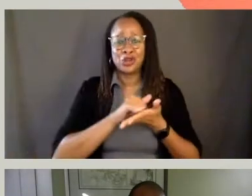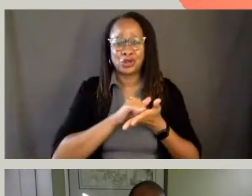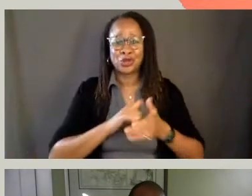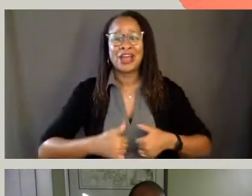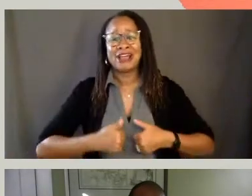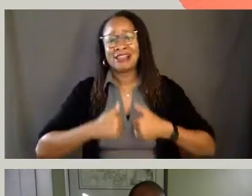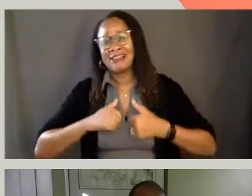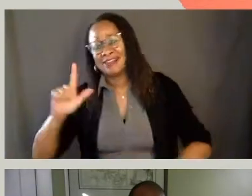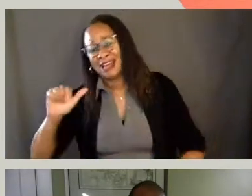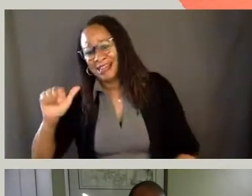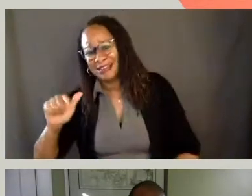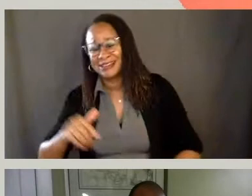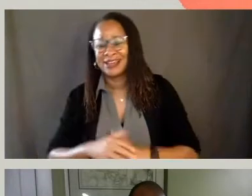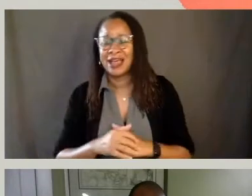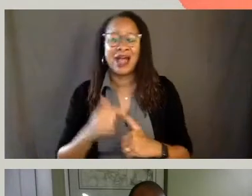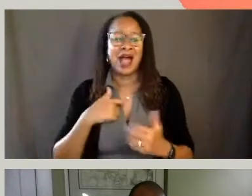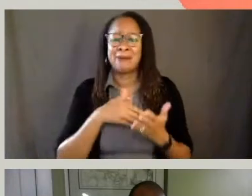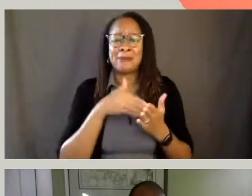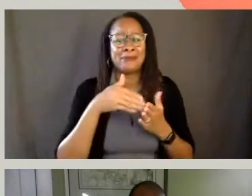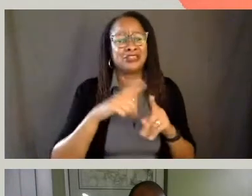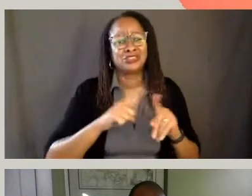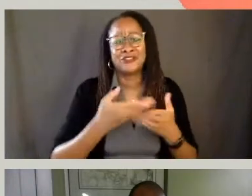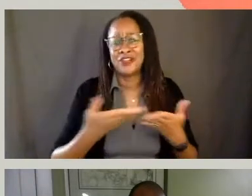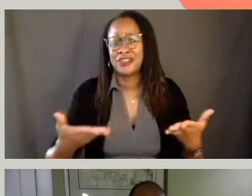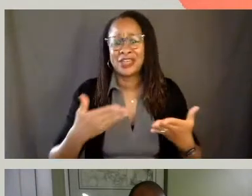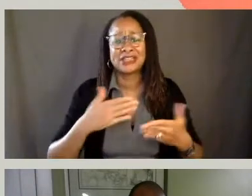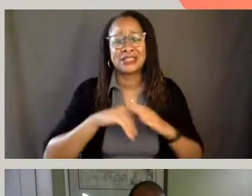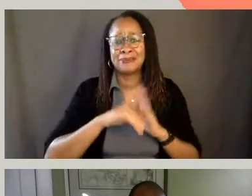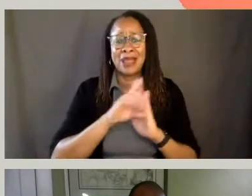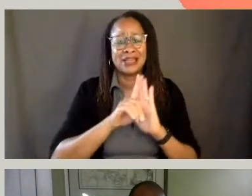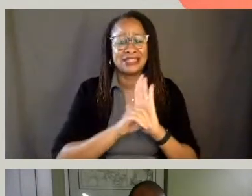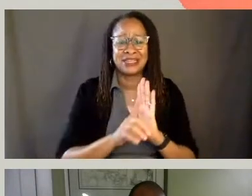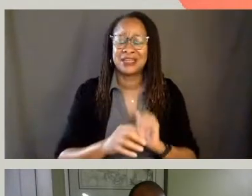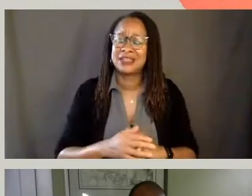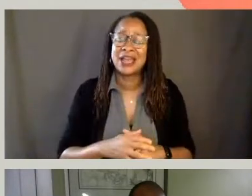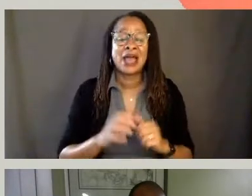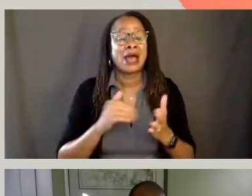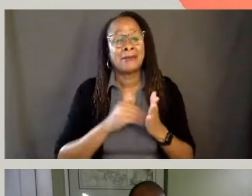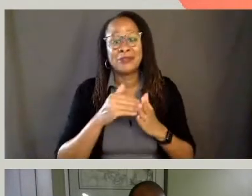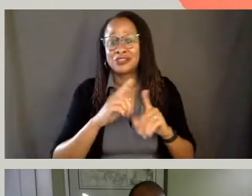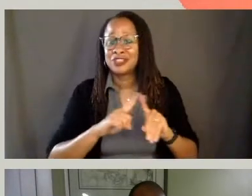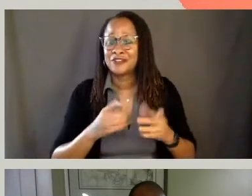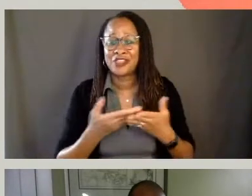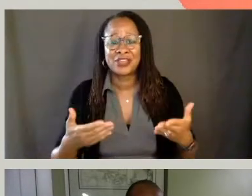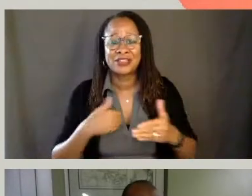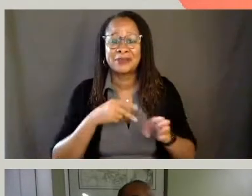Like, I'm a million different things in my identity and a million different things in my professional career.